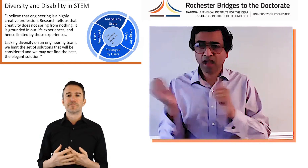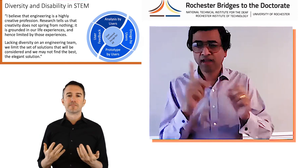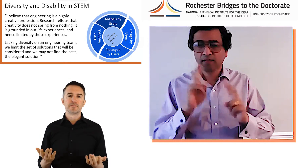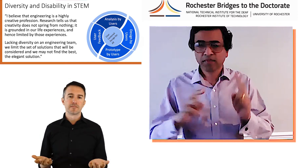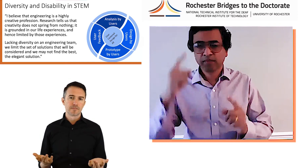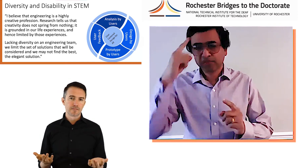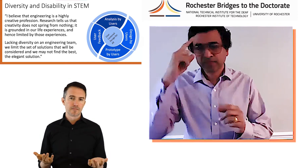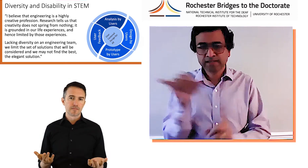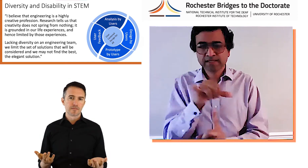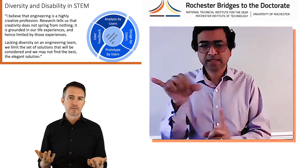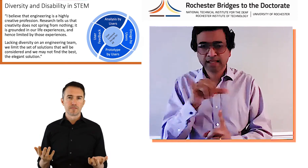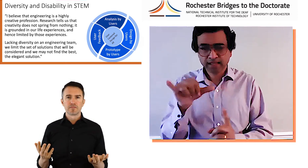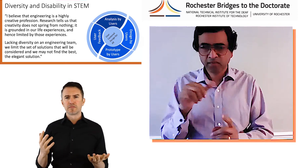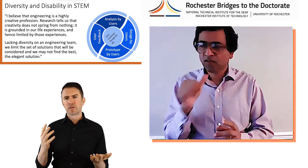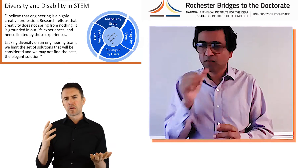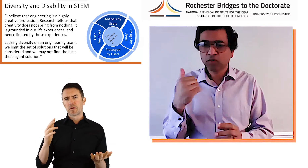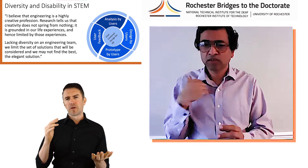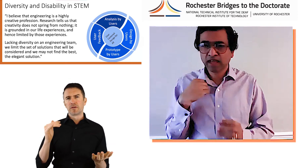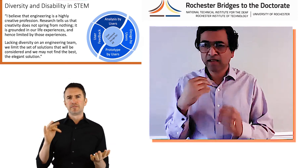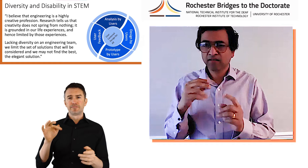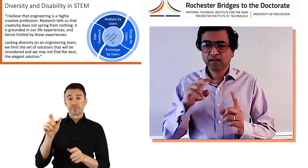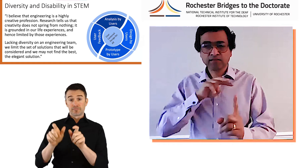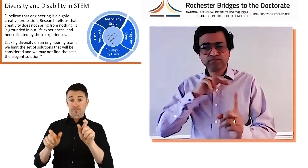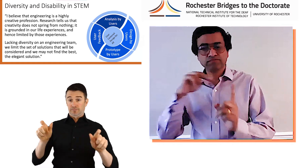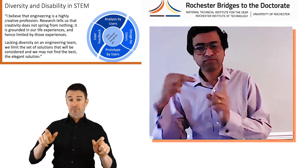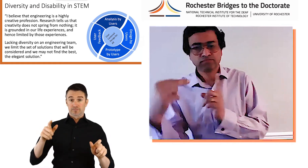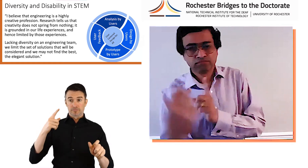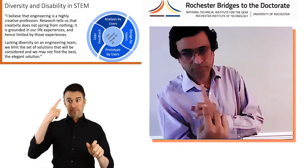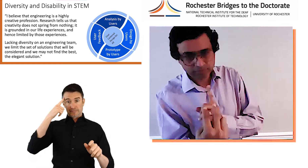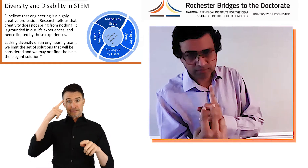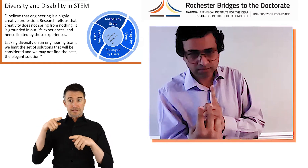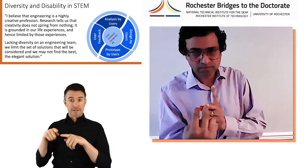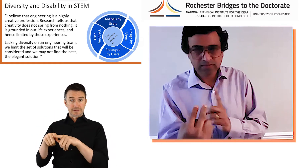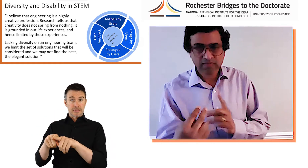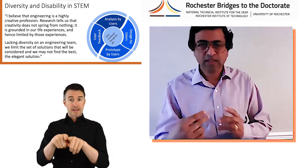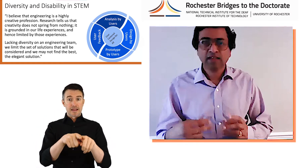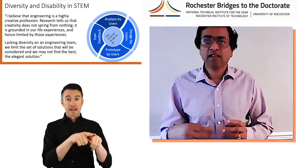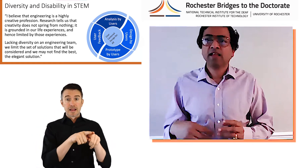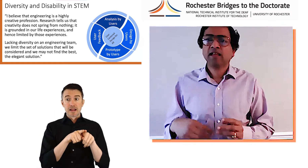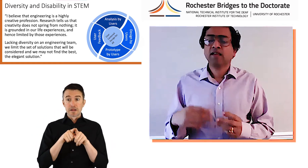So, the goal here is that, and what this quote means is that if everyone thinks the same,